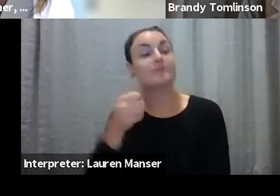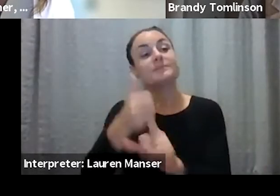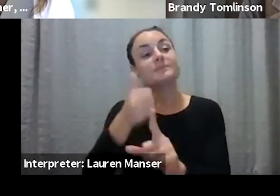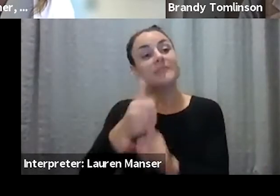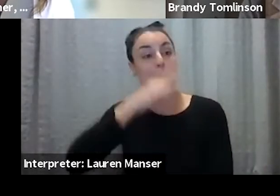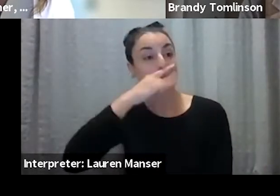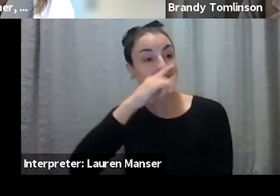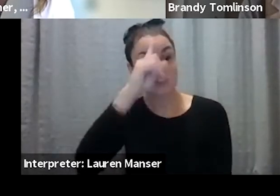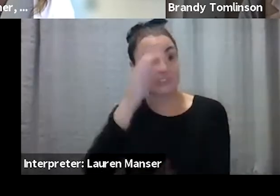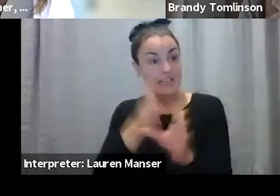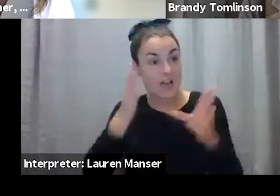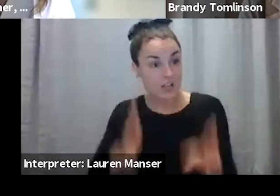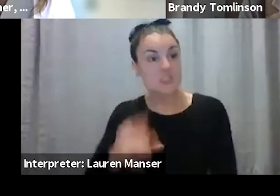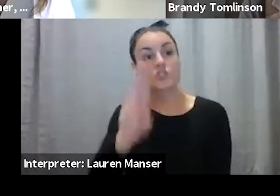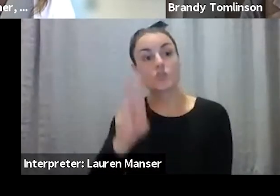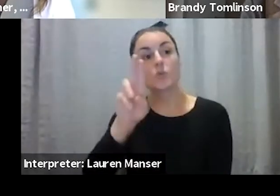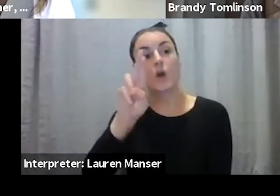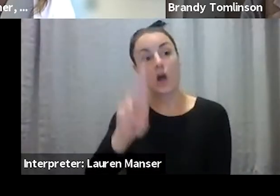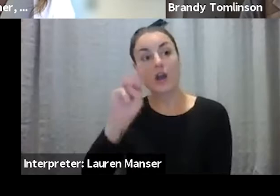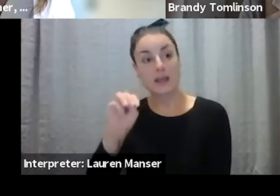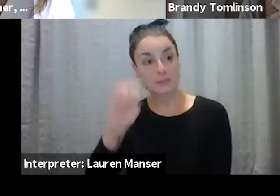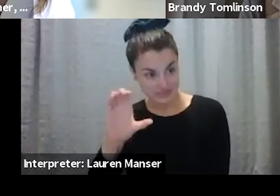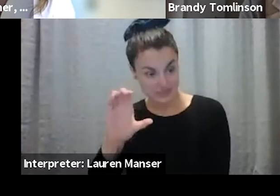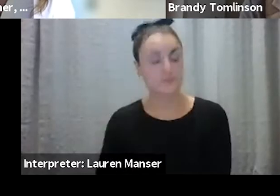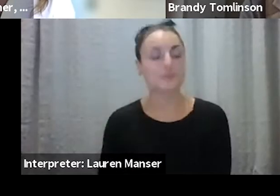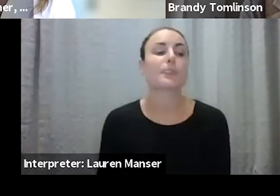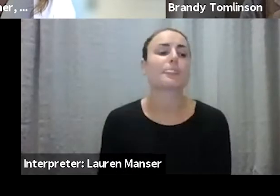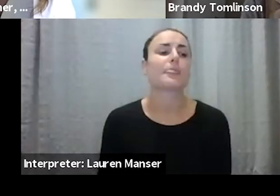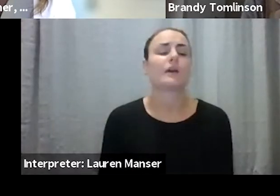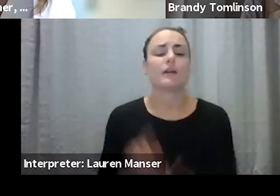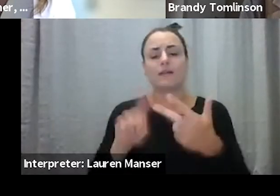And he talked a lot about the challenges that parents,